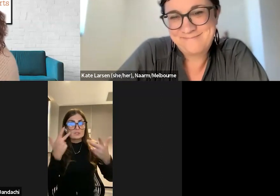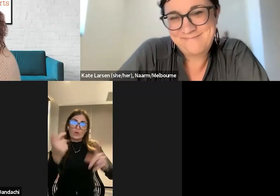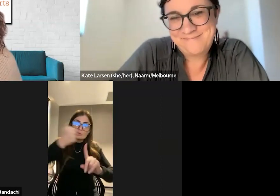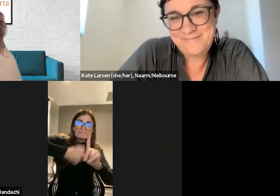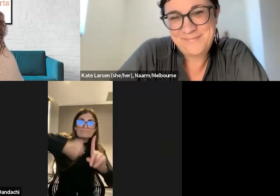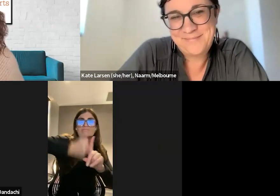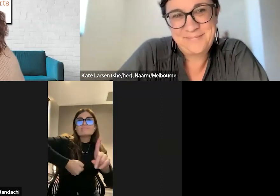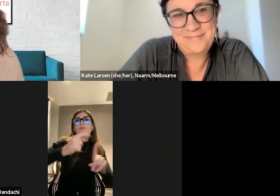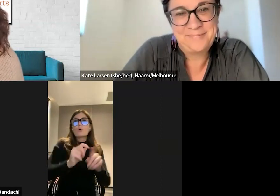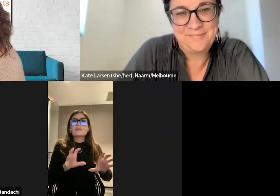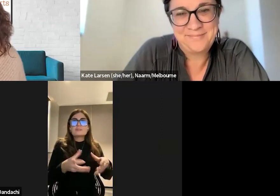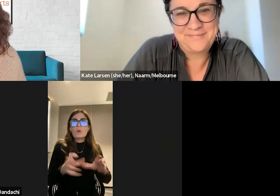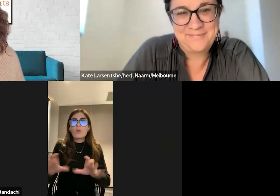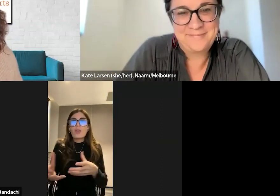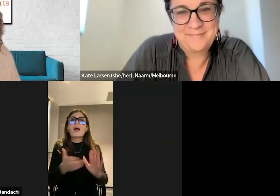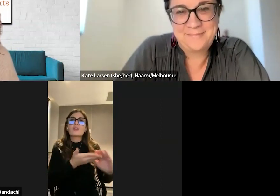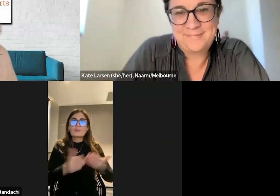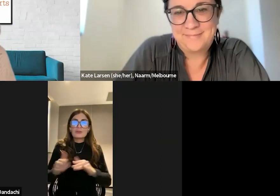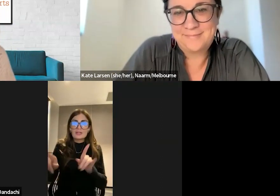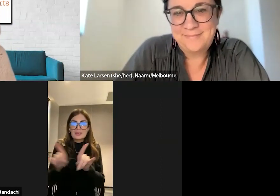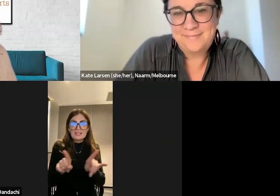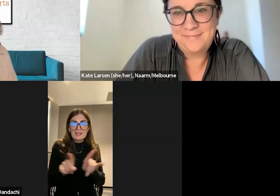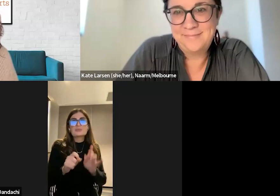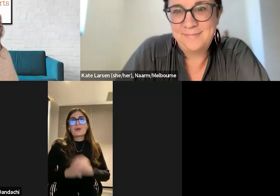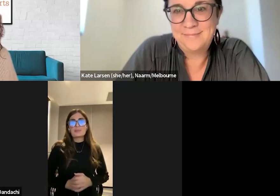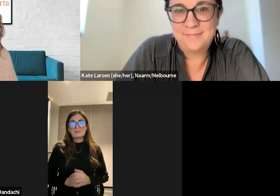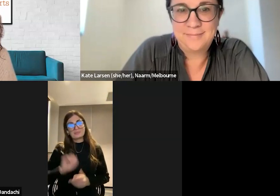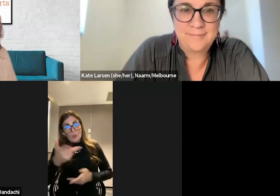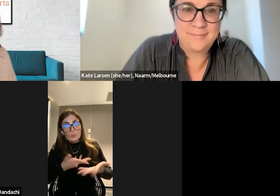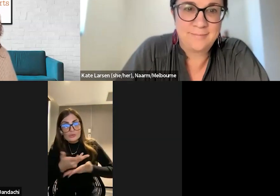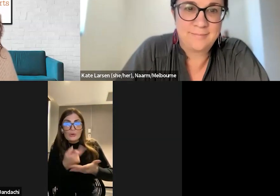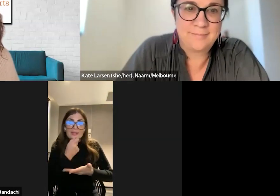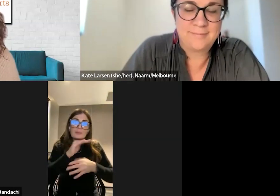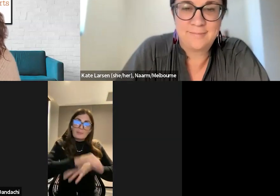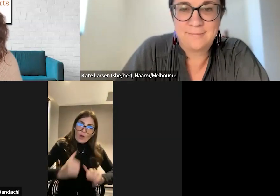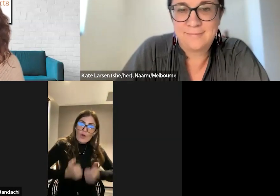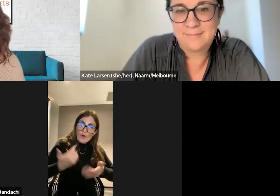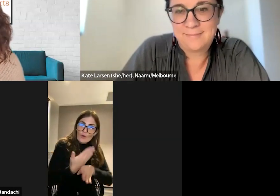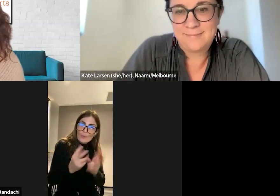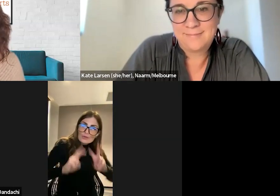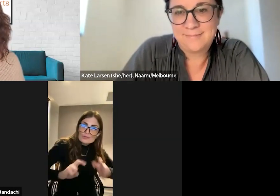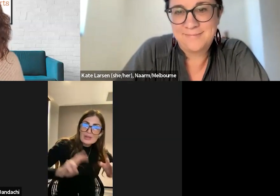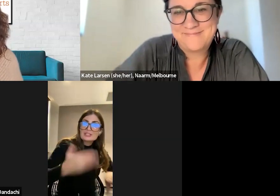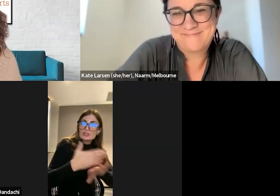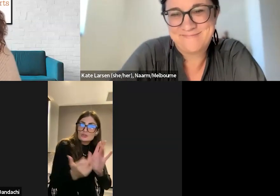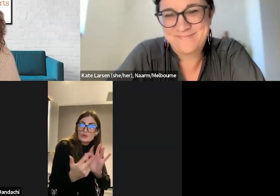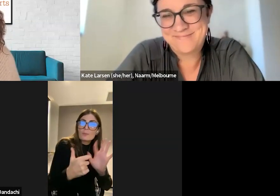So Kate's gonna talk a little bit about her work and research as it relates to new models and innovations in governance.